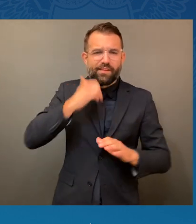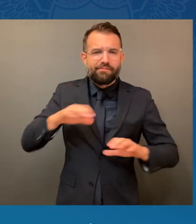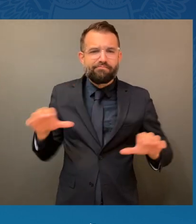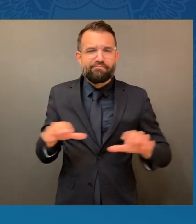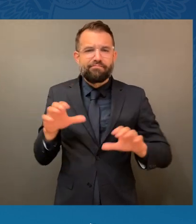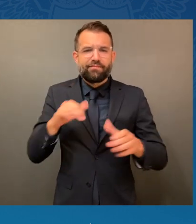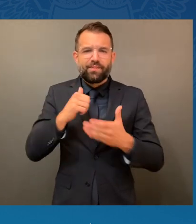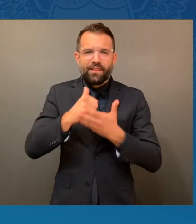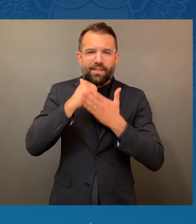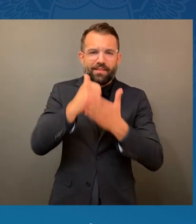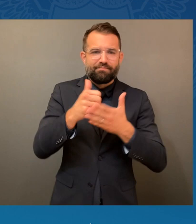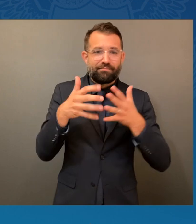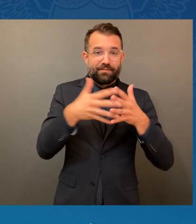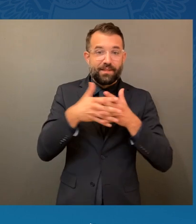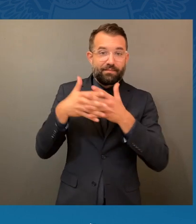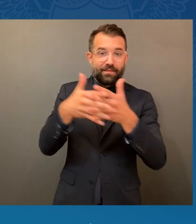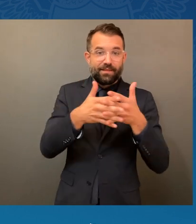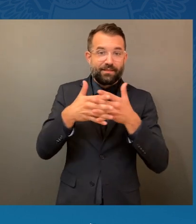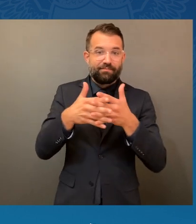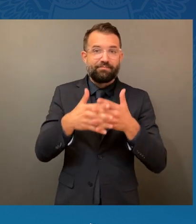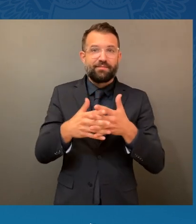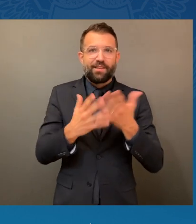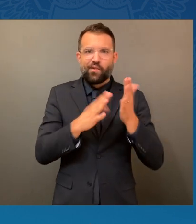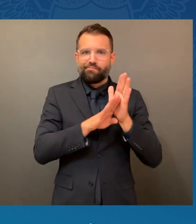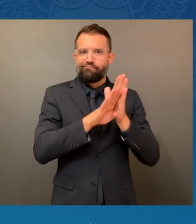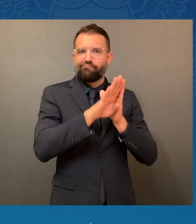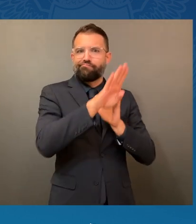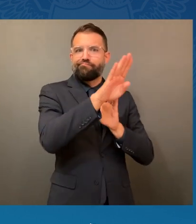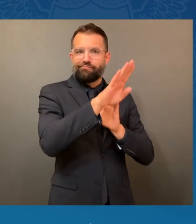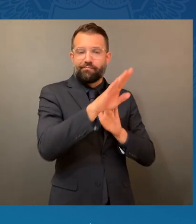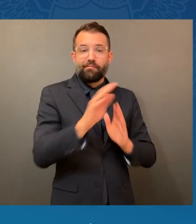both our prosperity and our security.